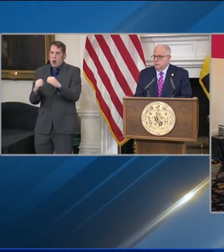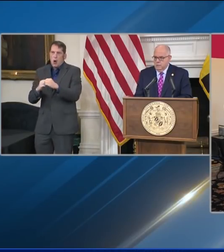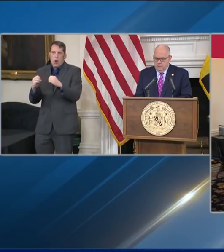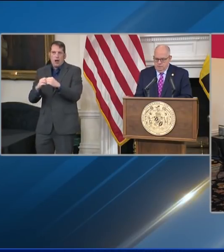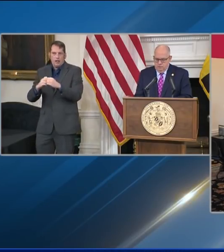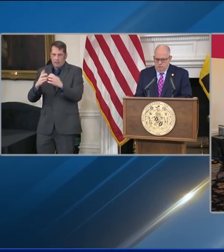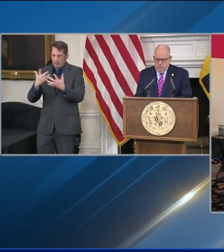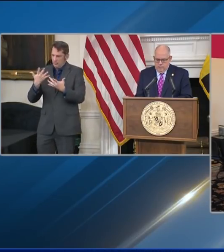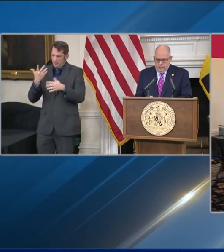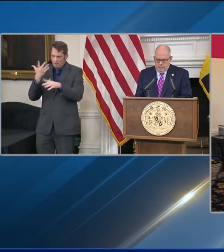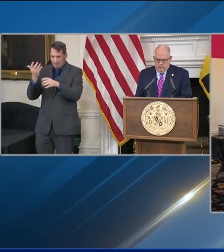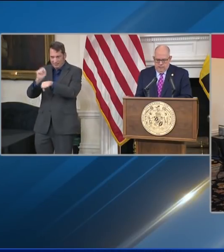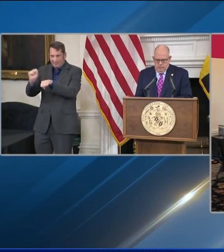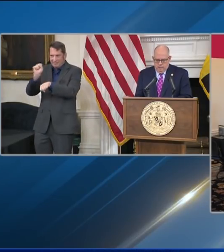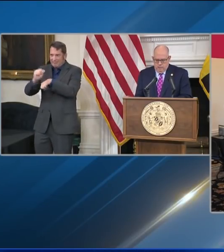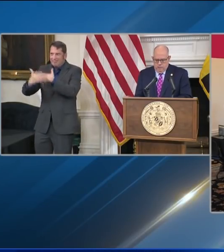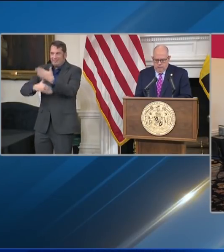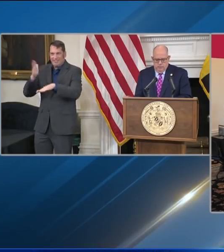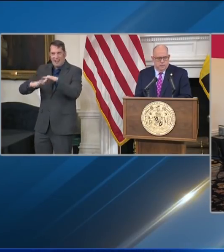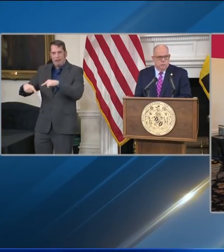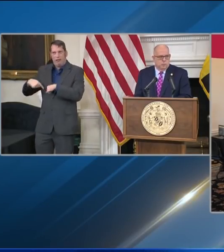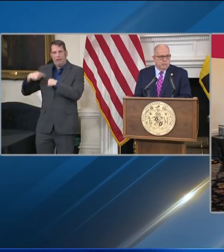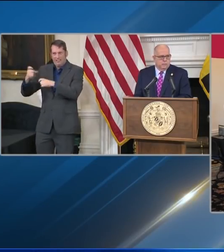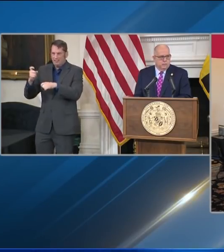THIS RELIEF IS DESPERATELY NEEDED MORE THAN EVER BEFORE.